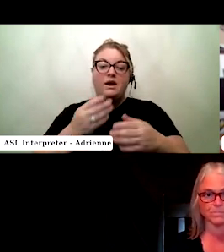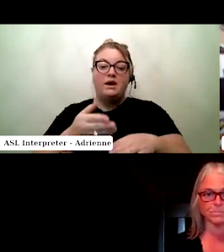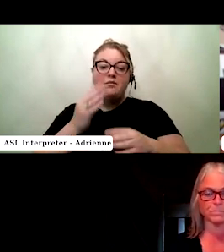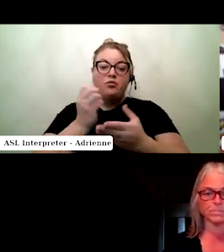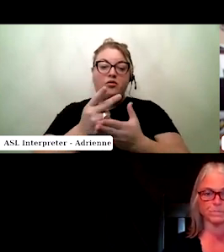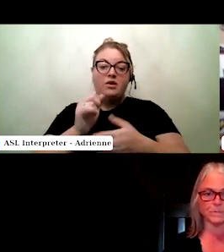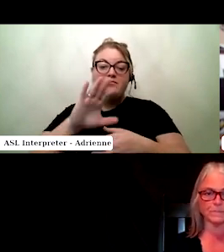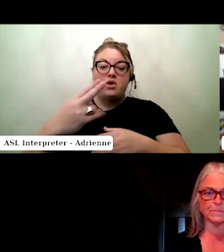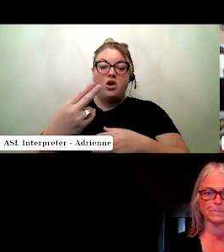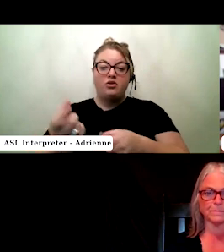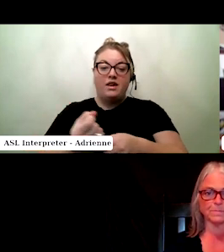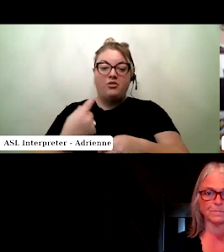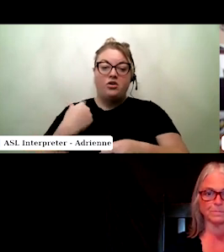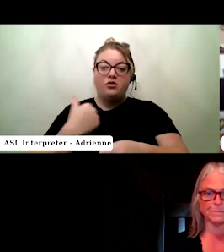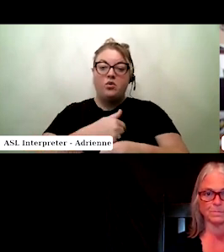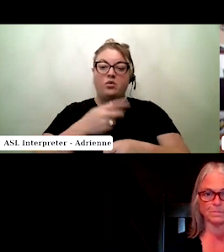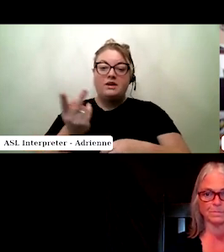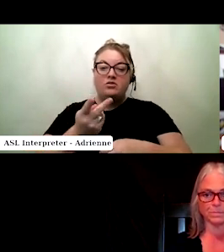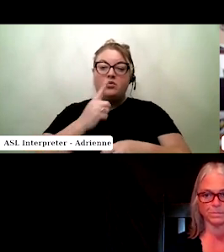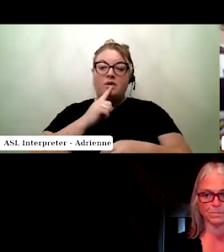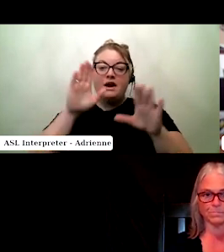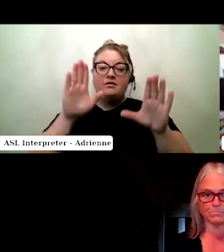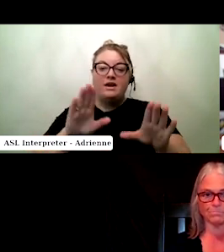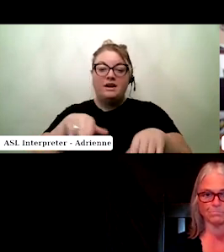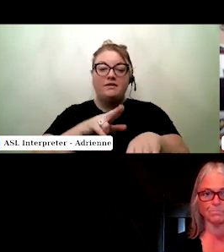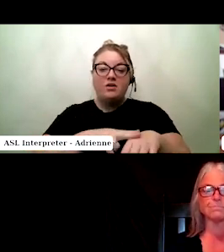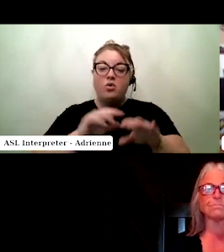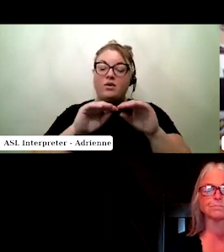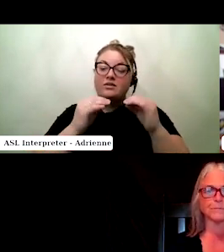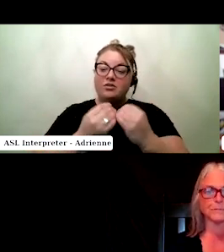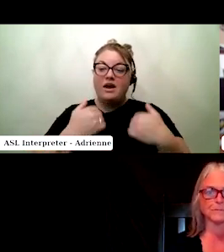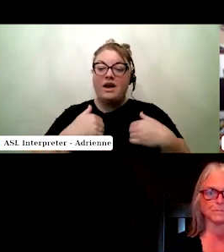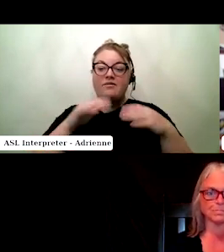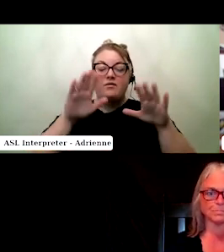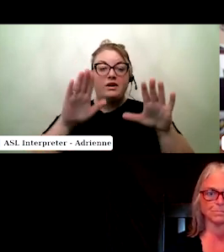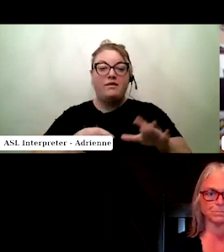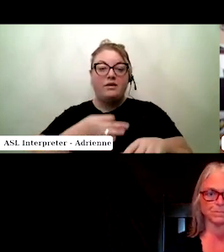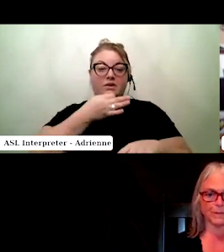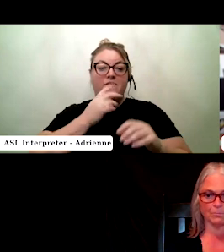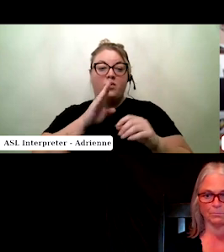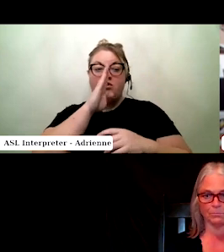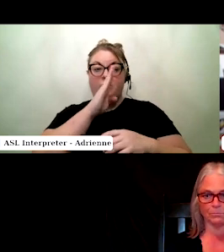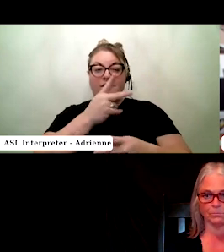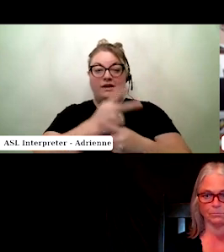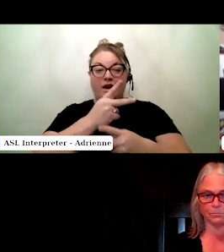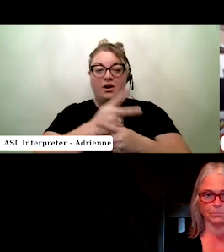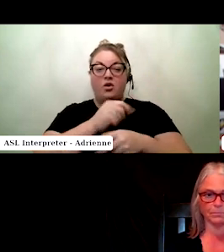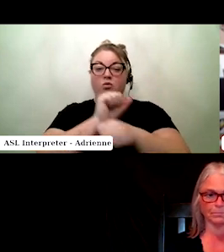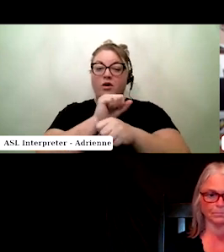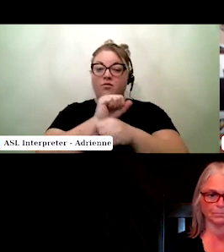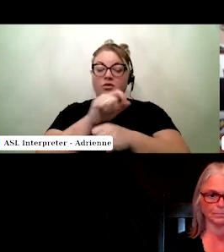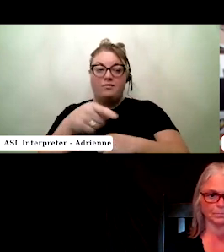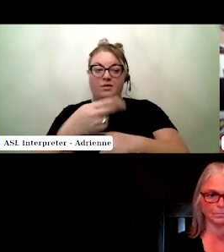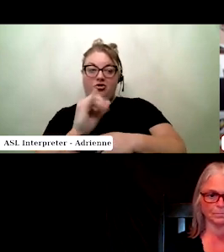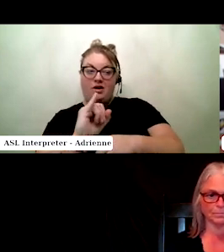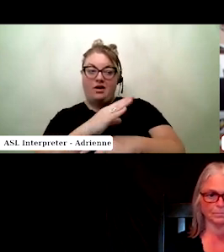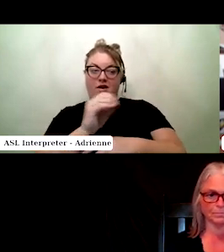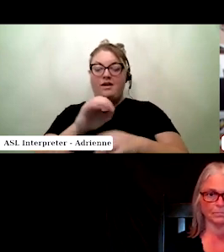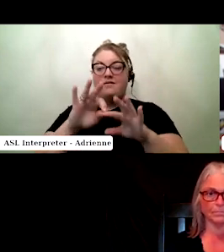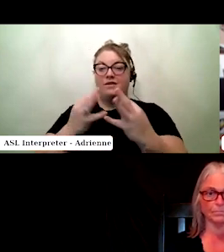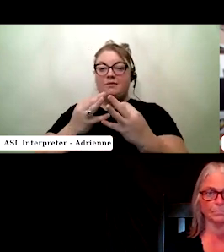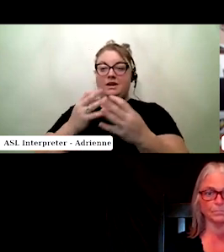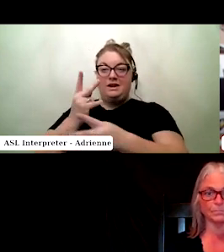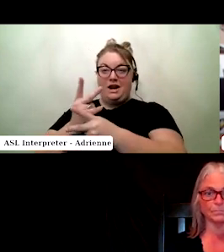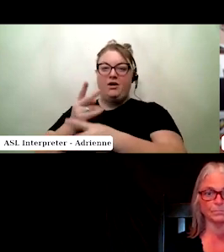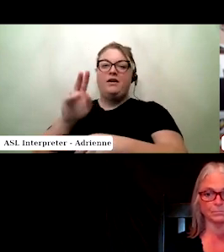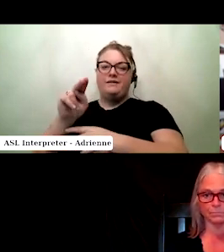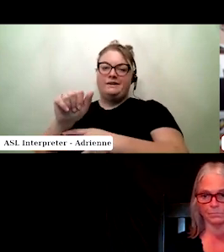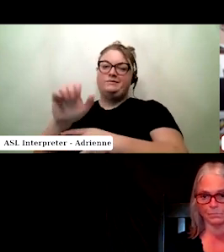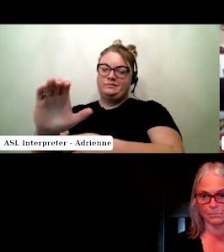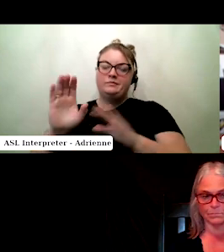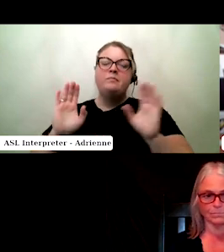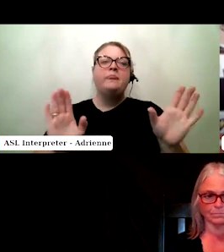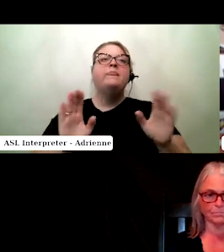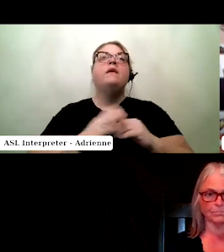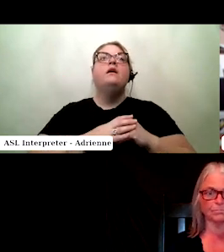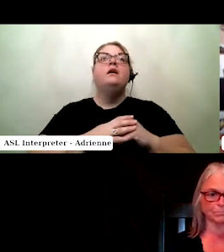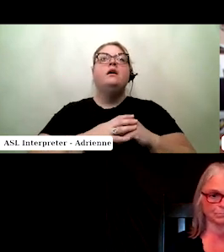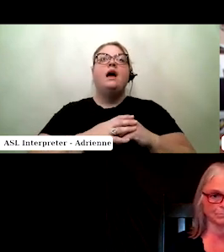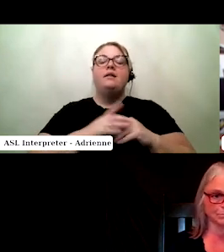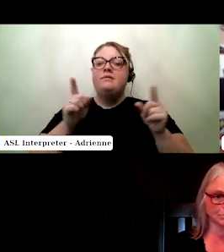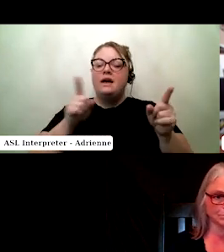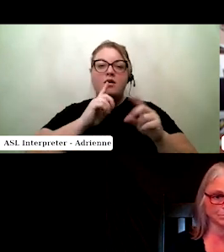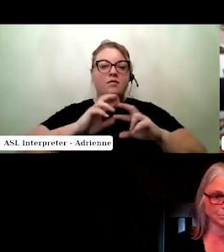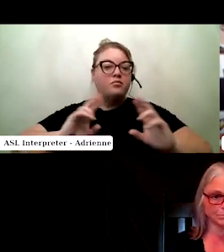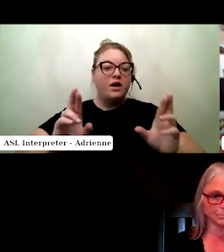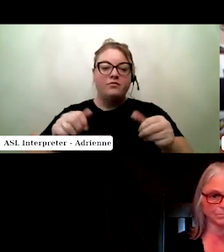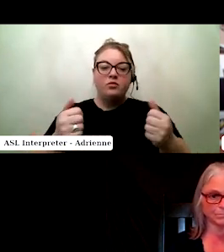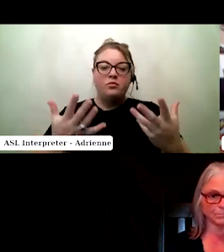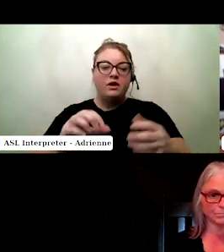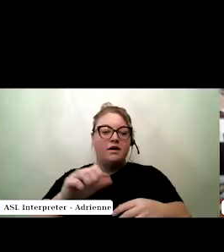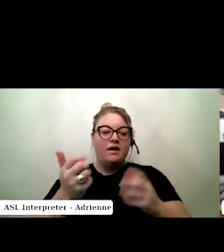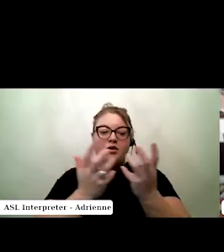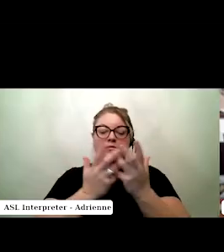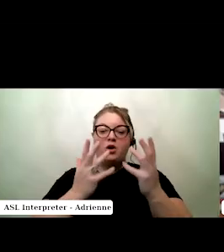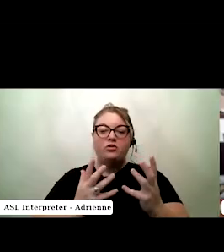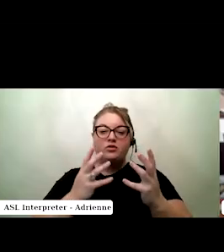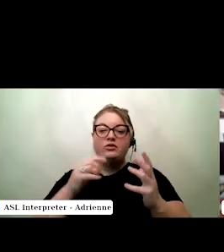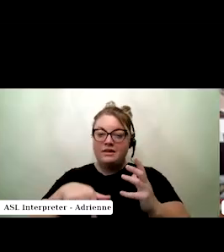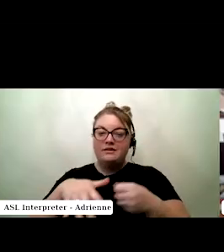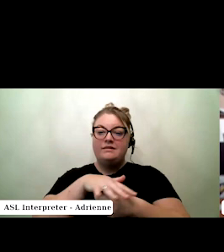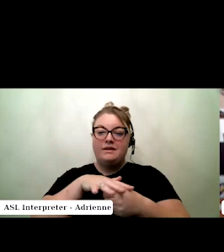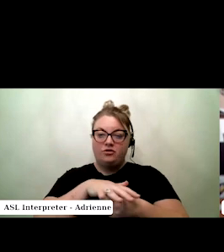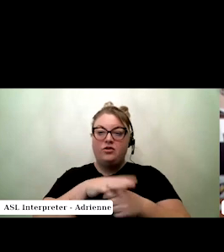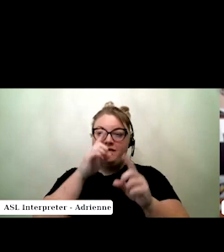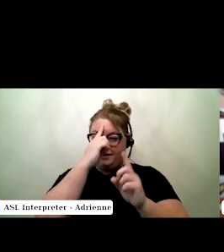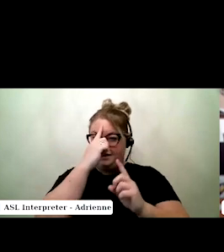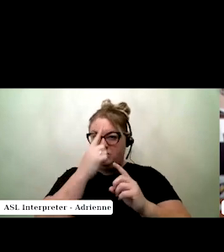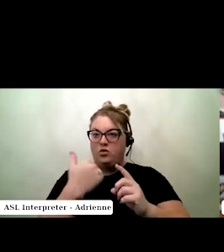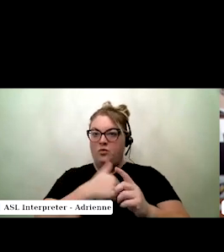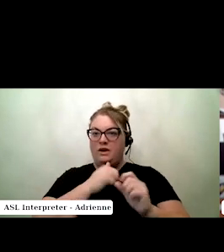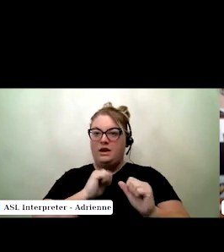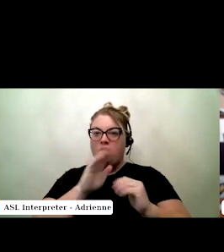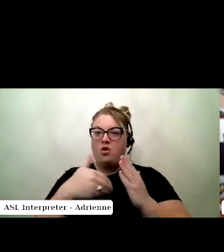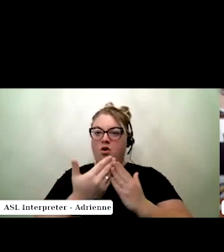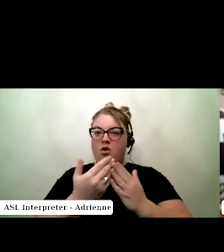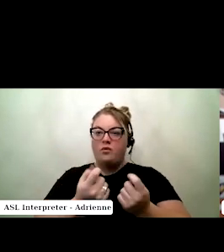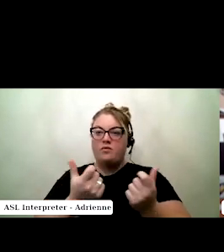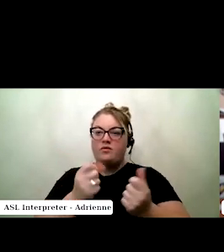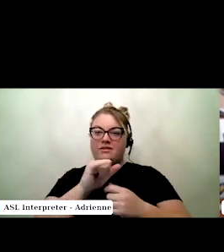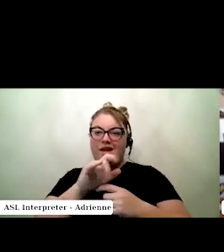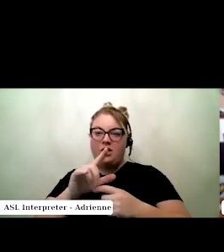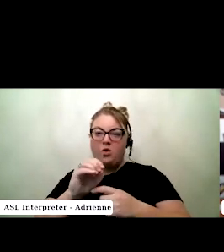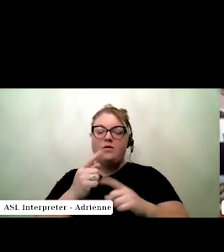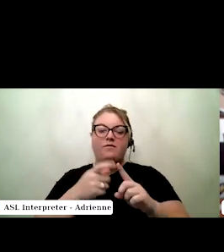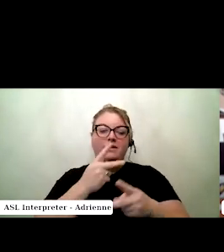So these 2 really outstanding national organizations have renowned expertise in direct care workforce. That's Phi and family caregiving that's nacionalized for caregivers. And they're primed to bring other partners into this cross sector, thinking so that we can all remove those silos from the care conversation.